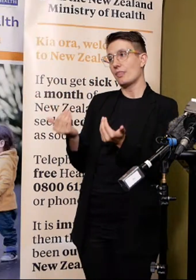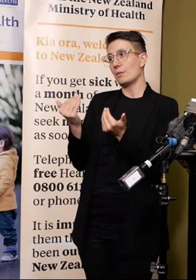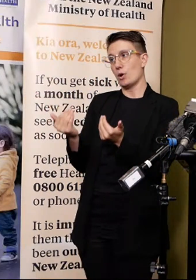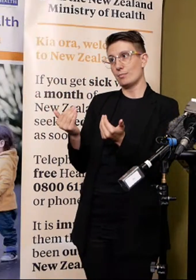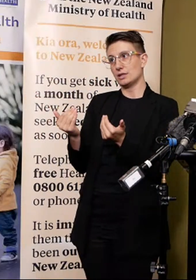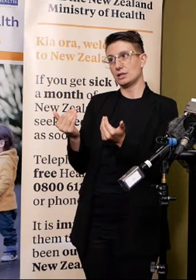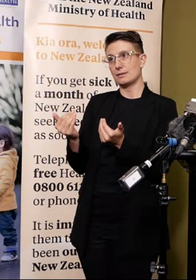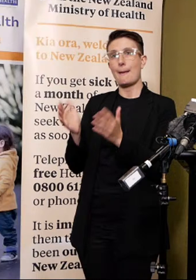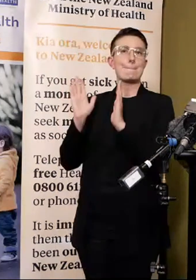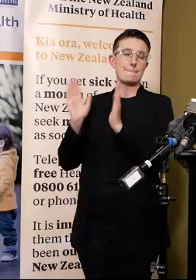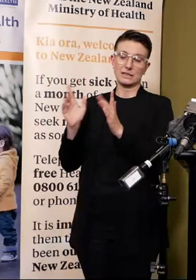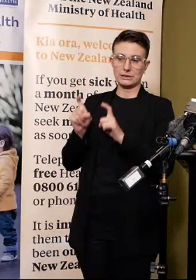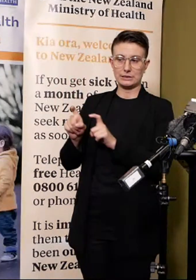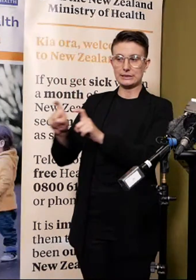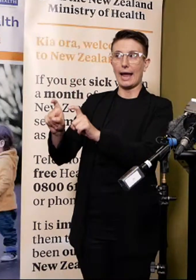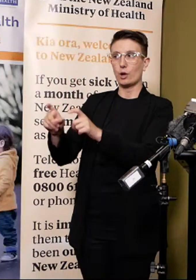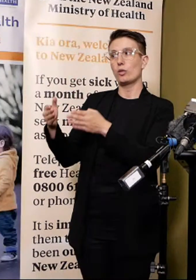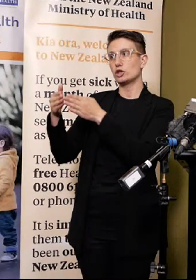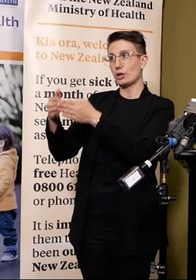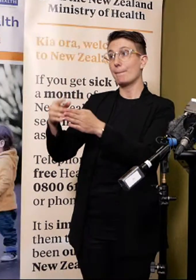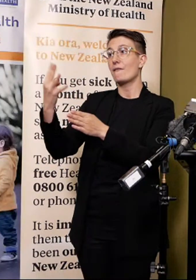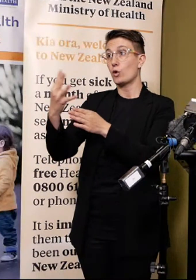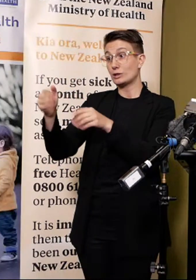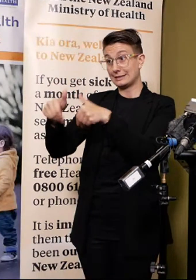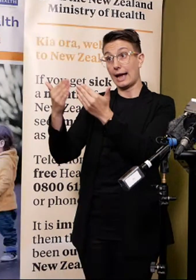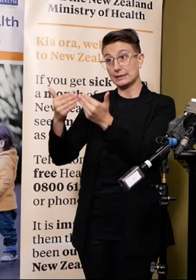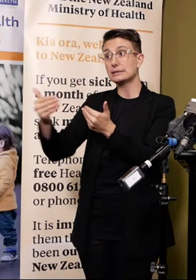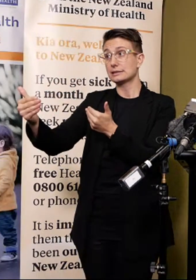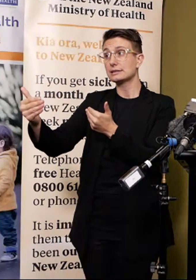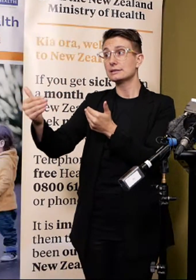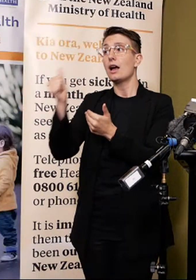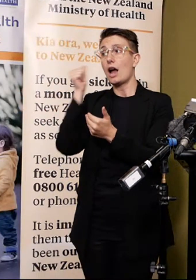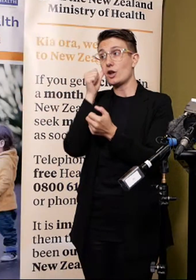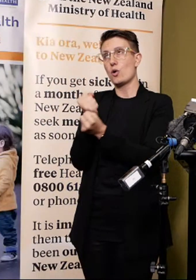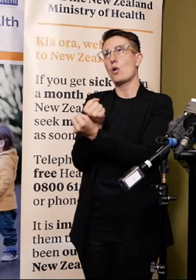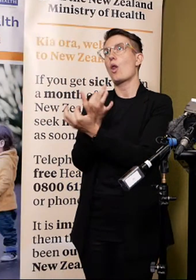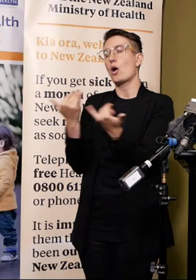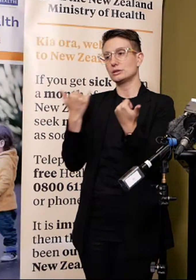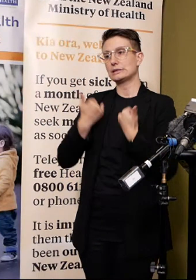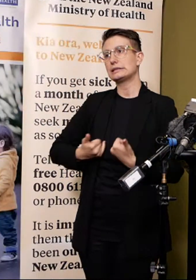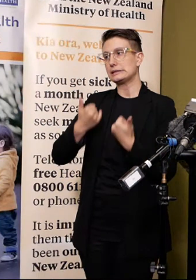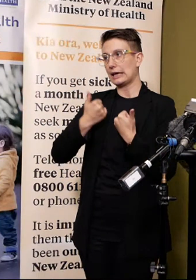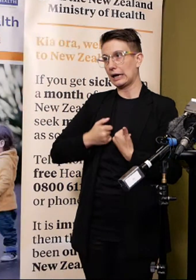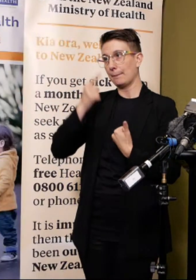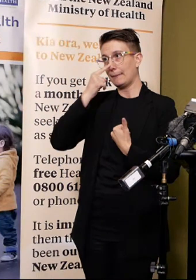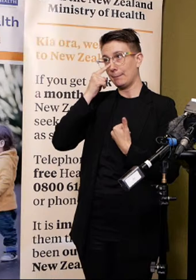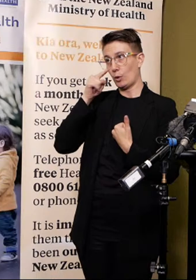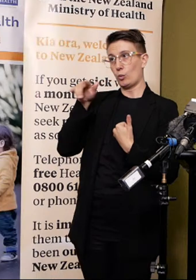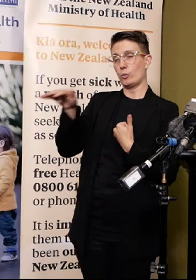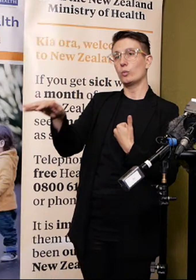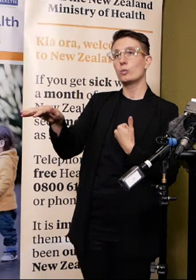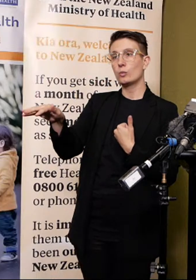that ship for the full 14 days. There is clearly a large number of infections that are confirmed of people there.